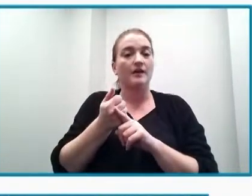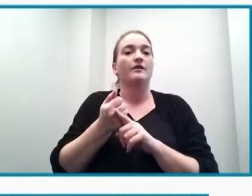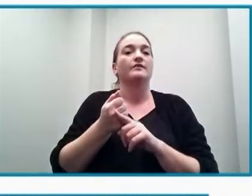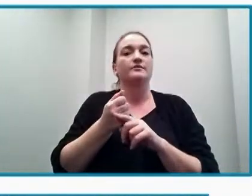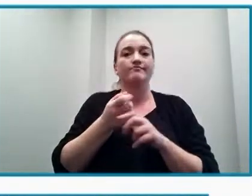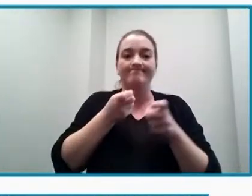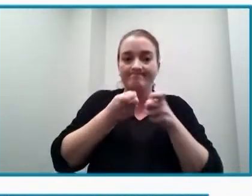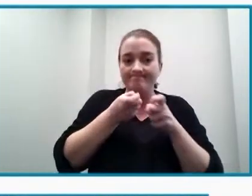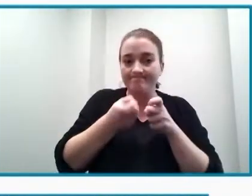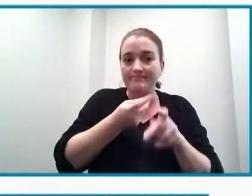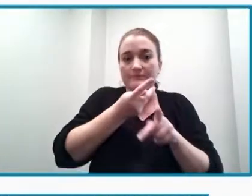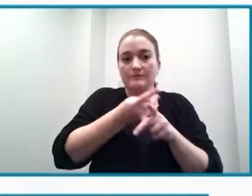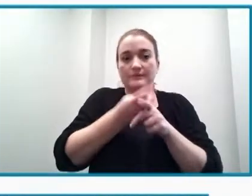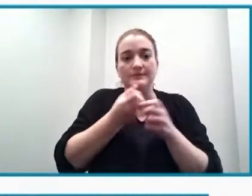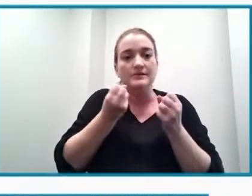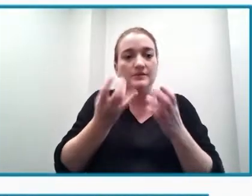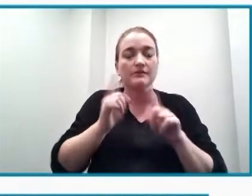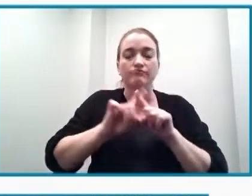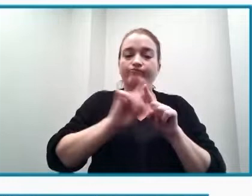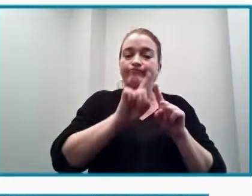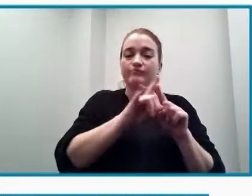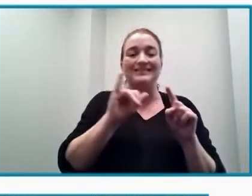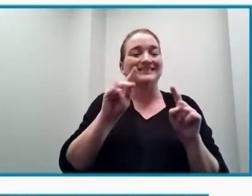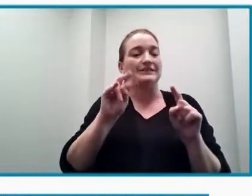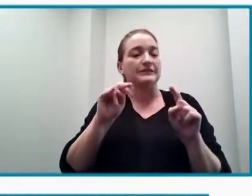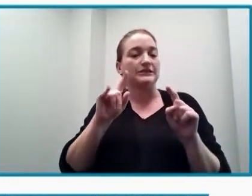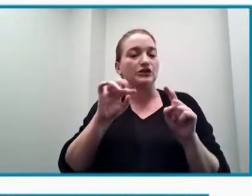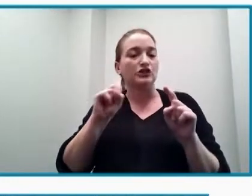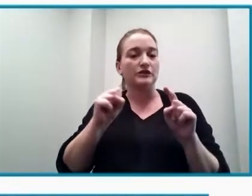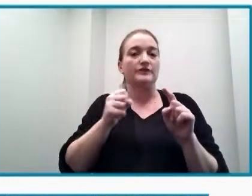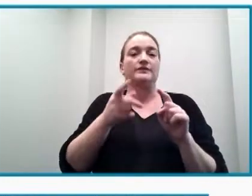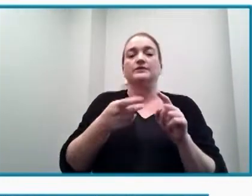including an archival preservation project to organize,